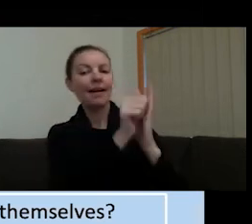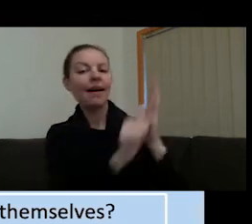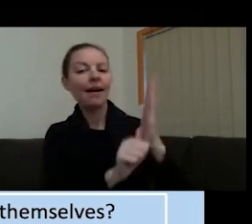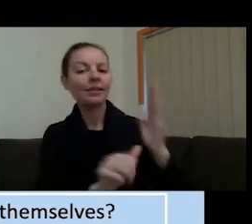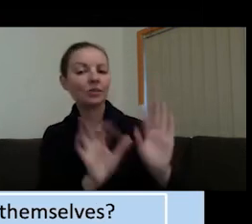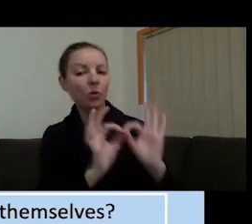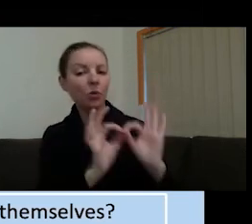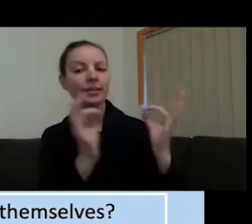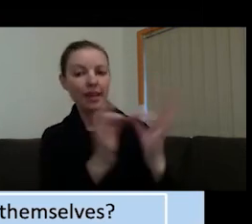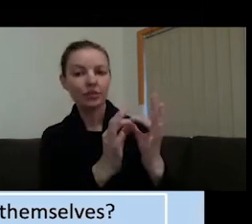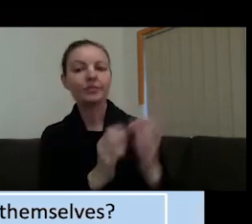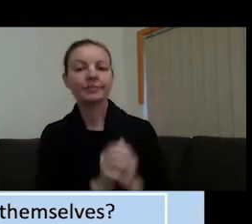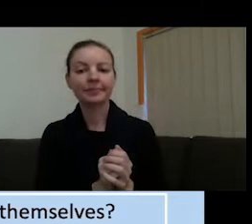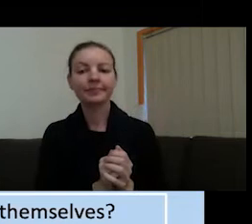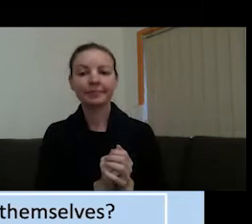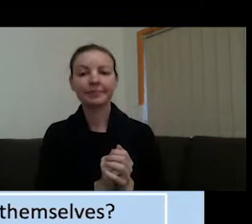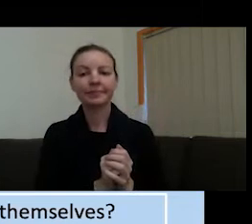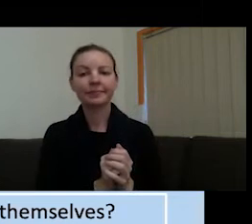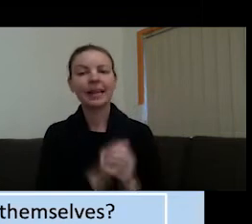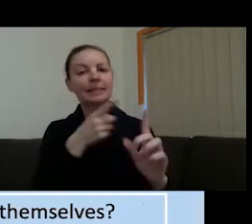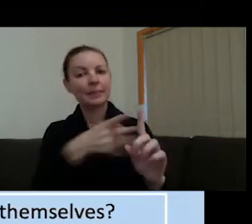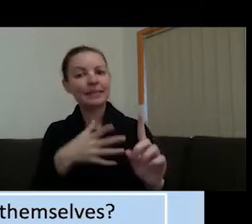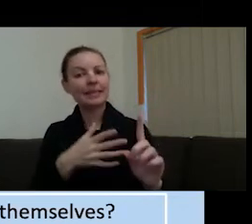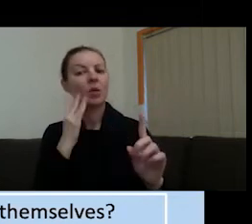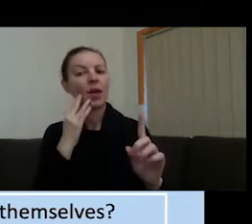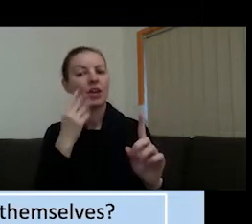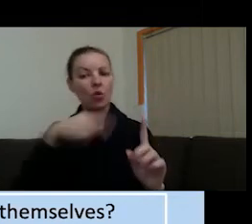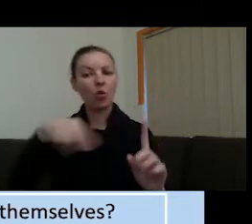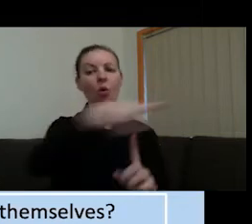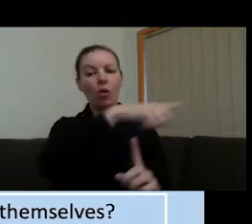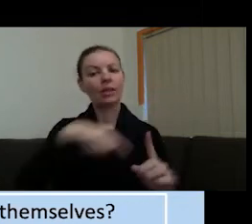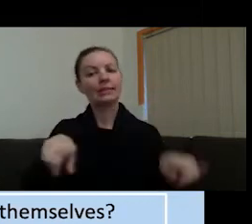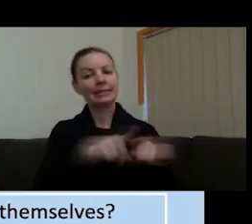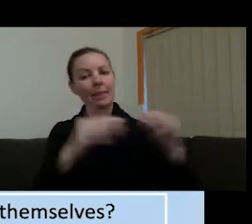organisation, particularly among people on the same level, could be quite interesting.